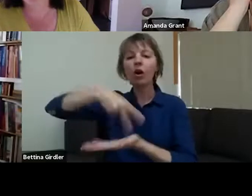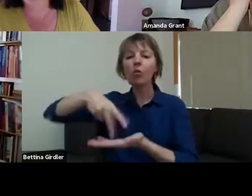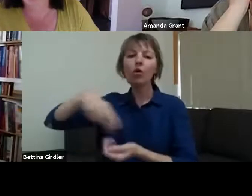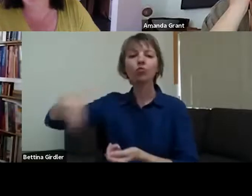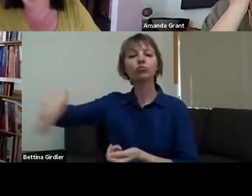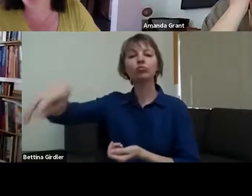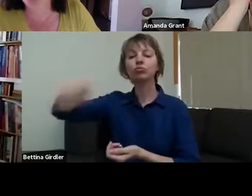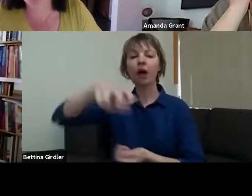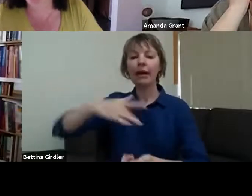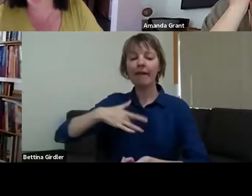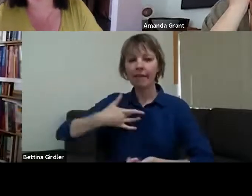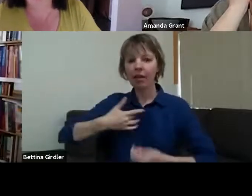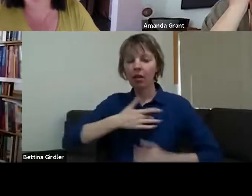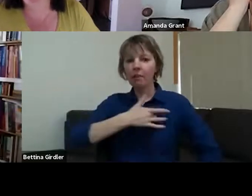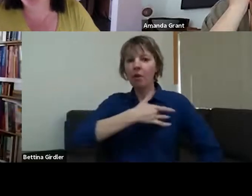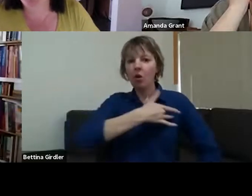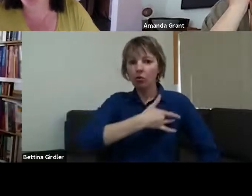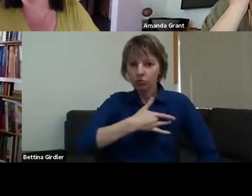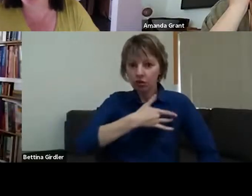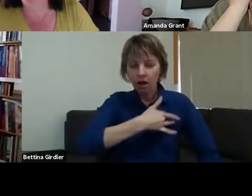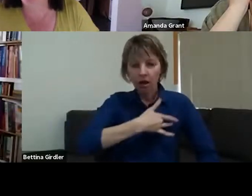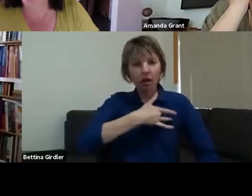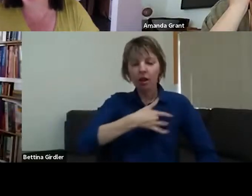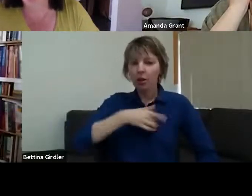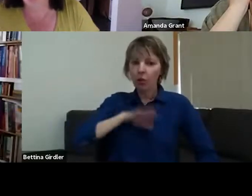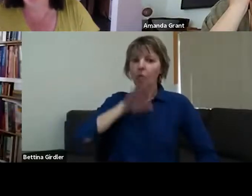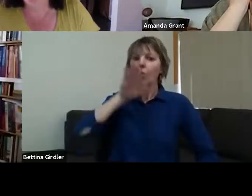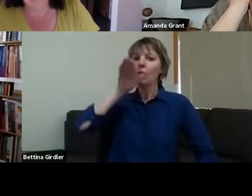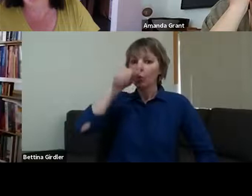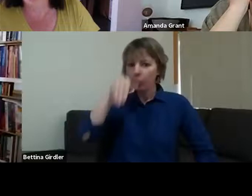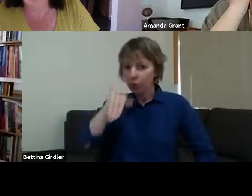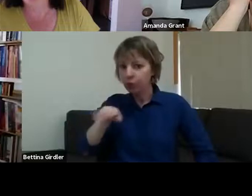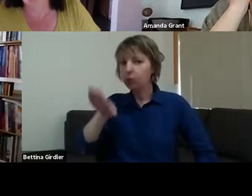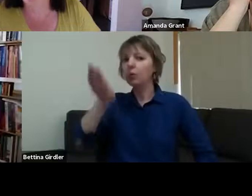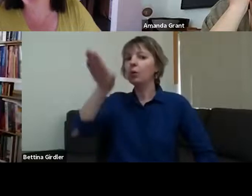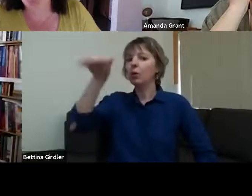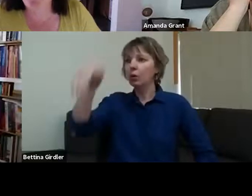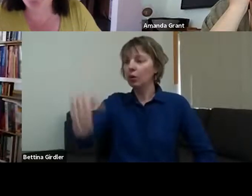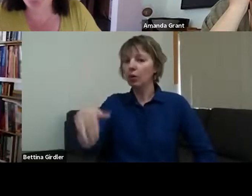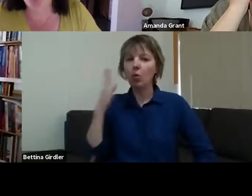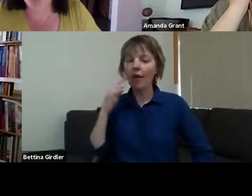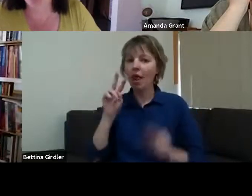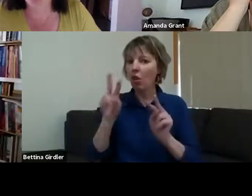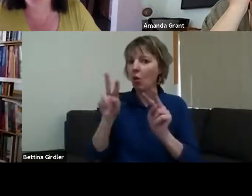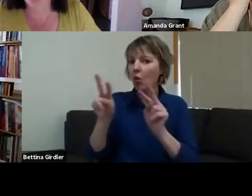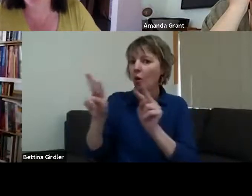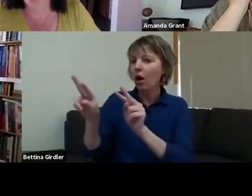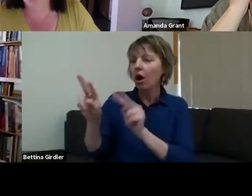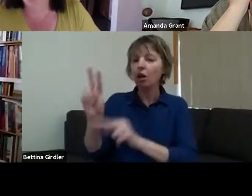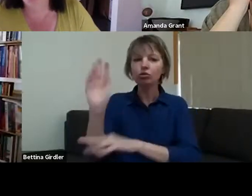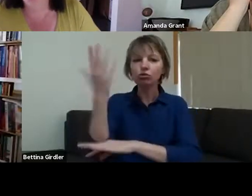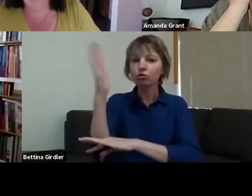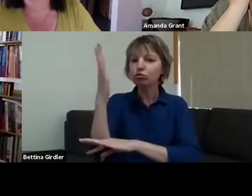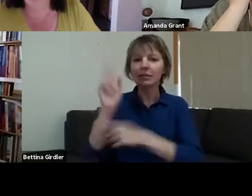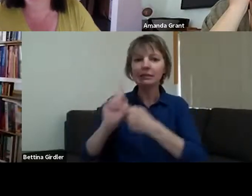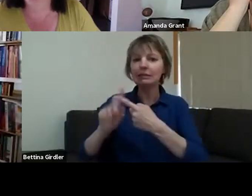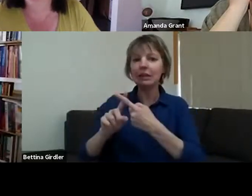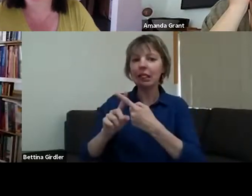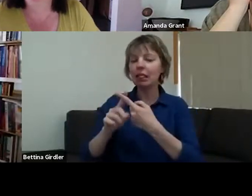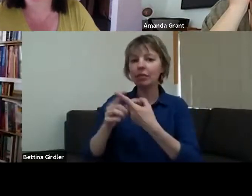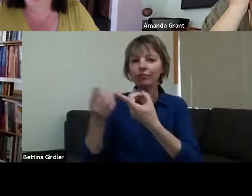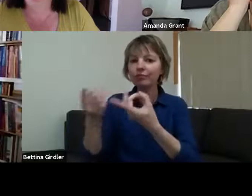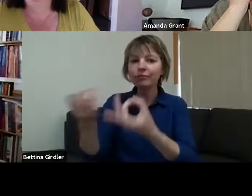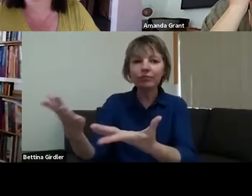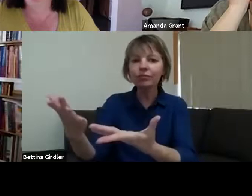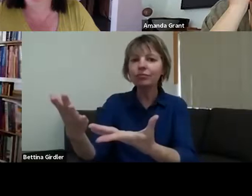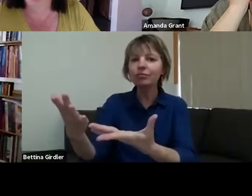of what I was seeing - the lack of regeneration, just with the ferocity